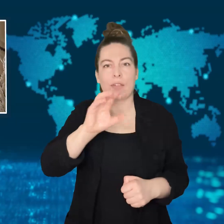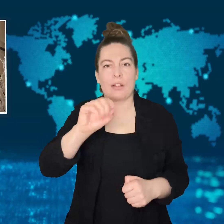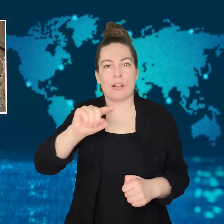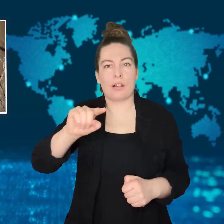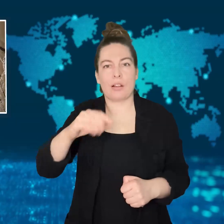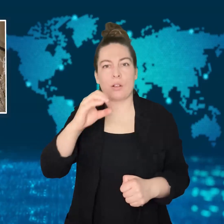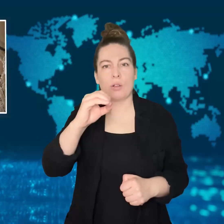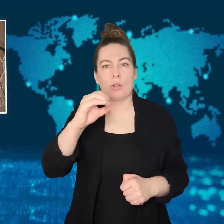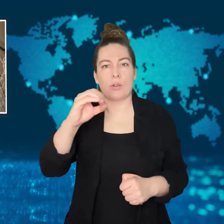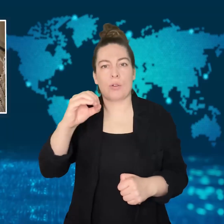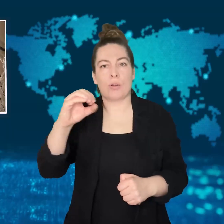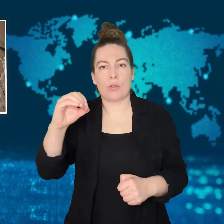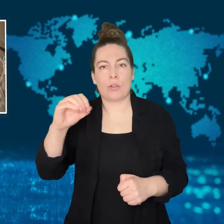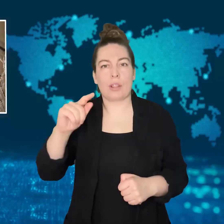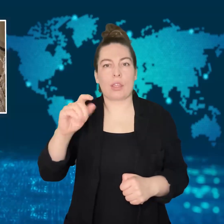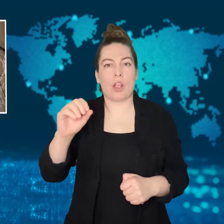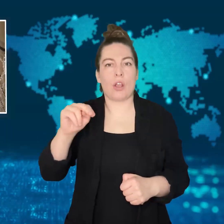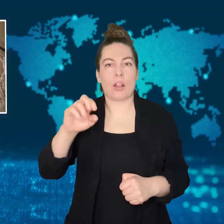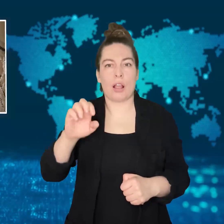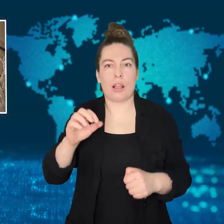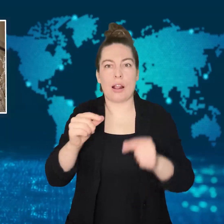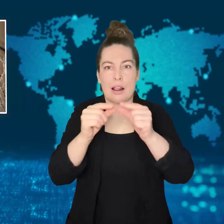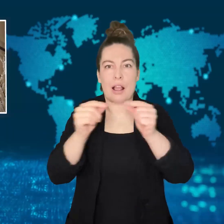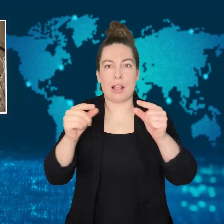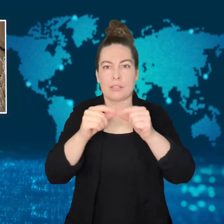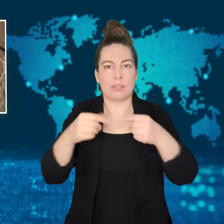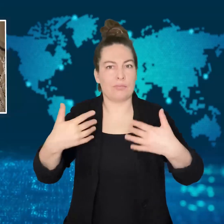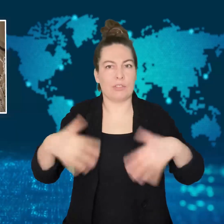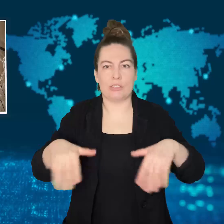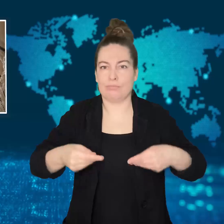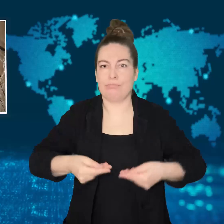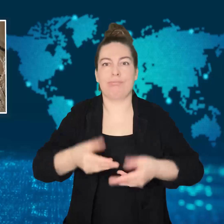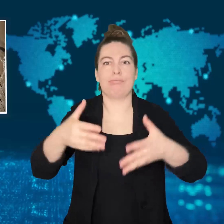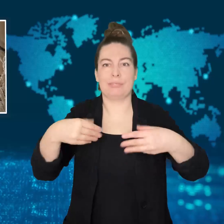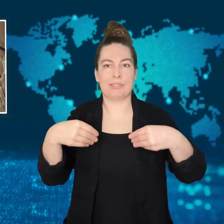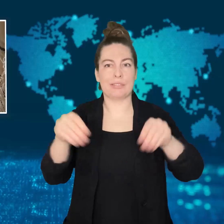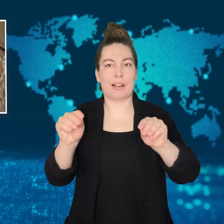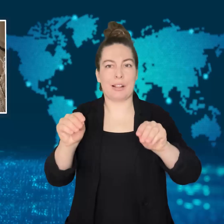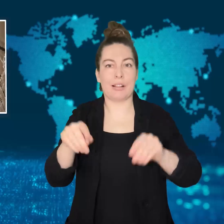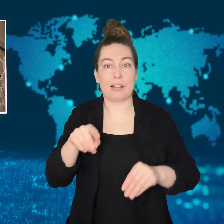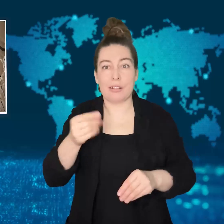According to Japan's Ministry of Agriculture,